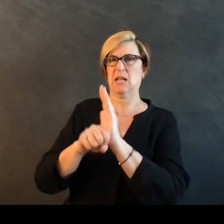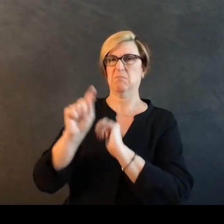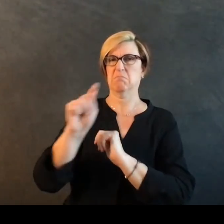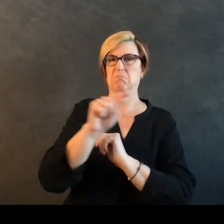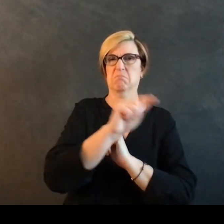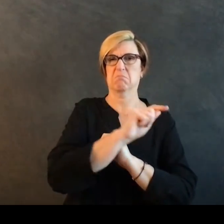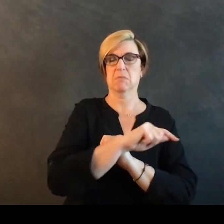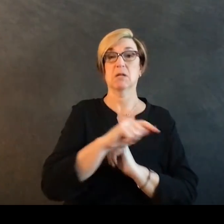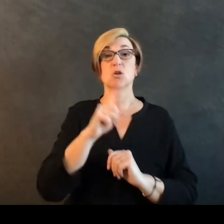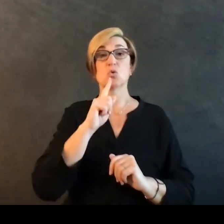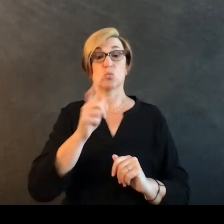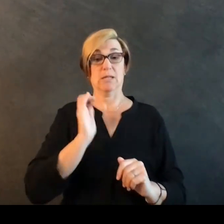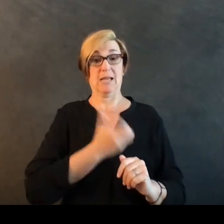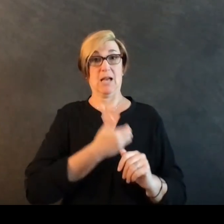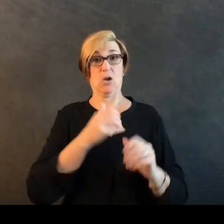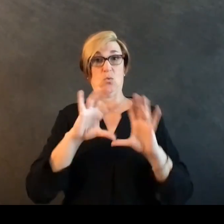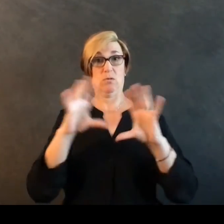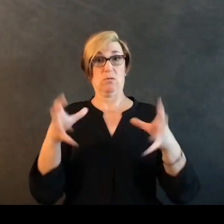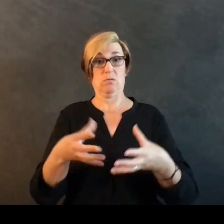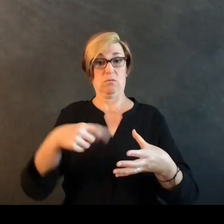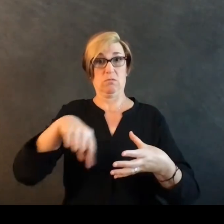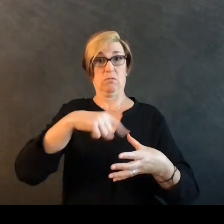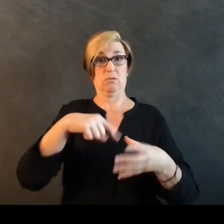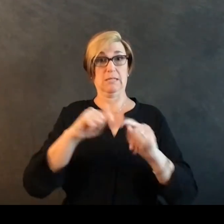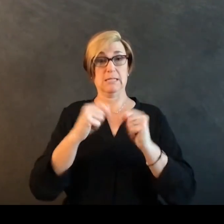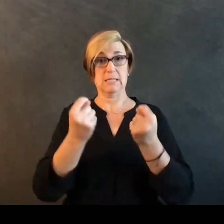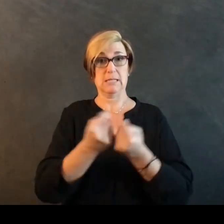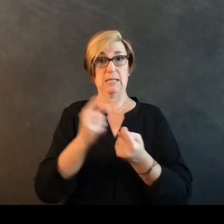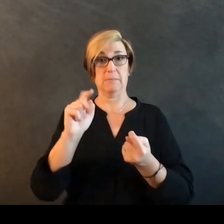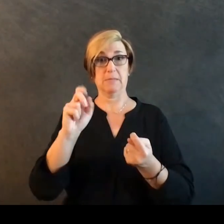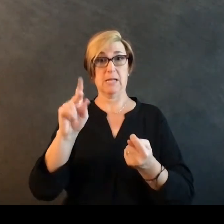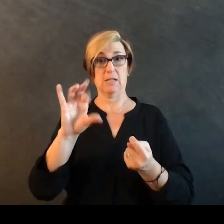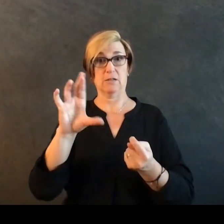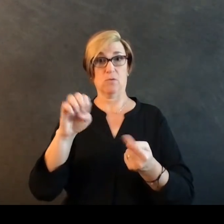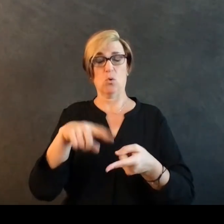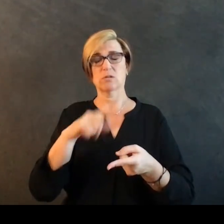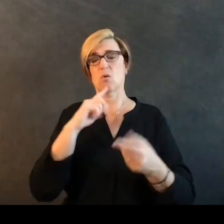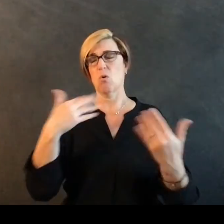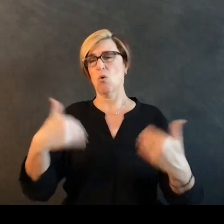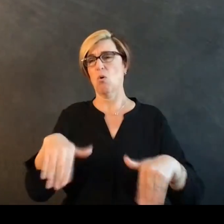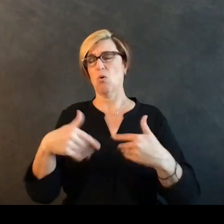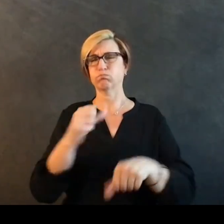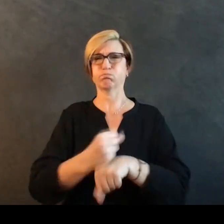truly acted in an inspiring way and literally is is working with dozens and